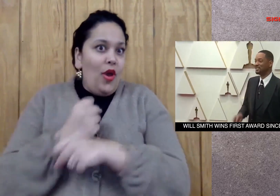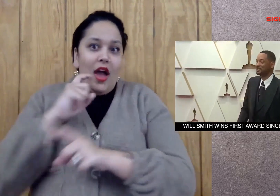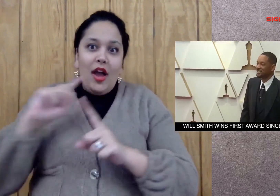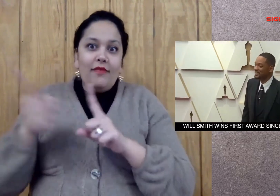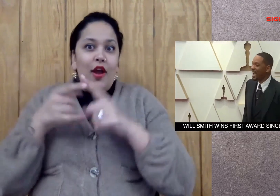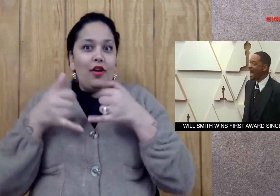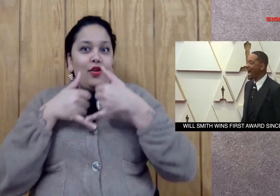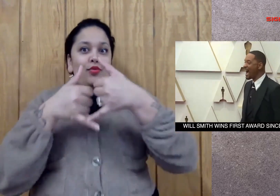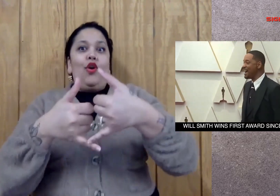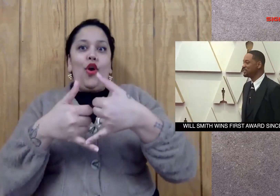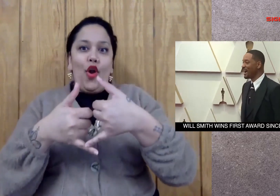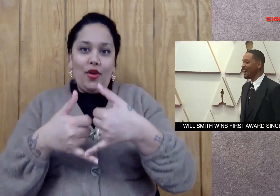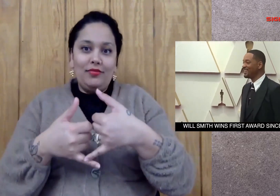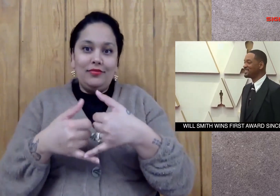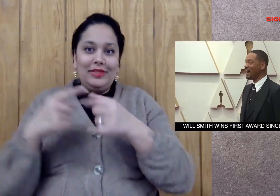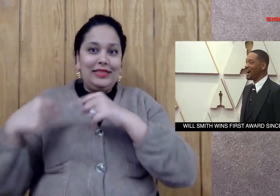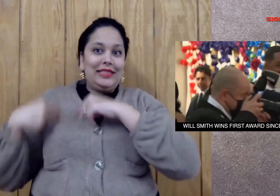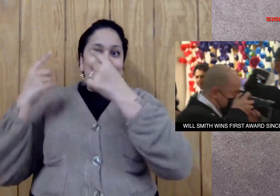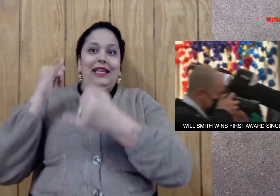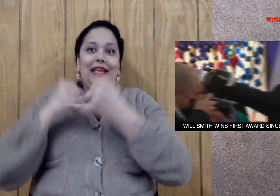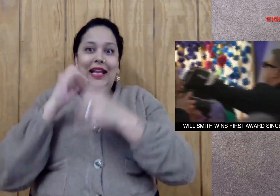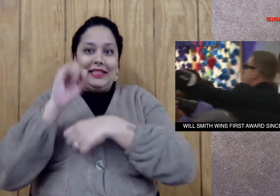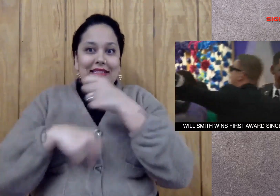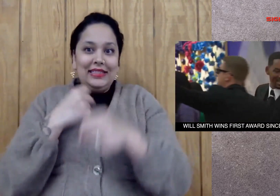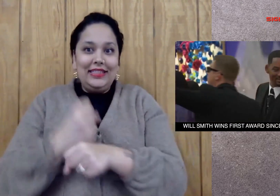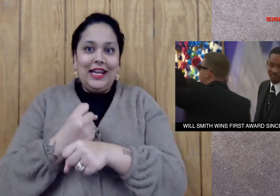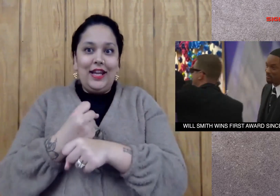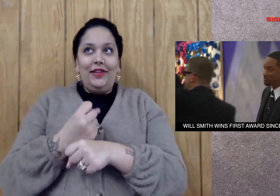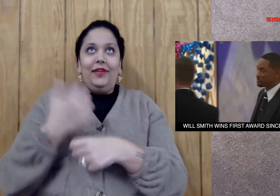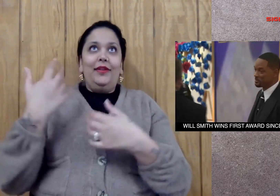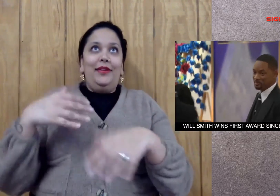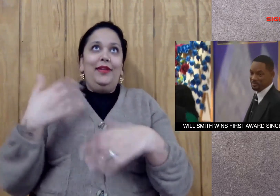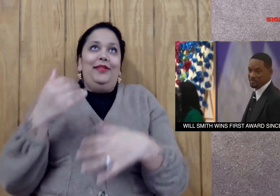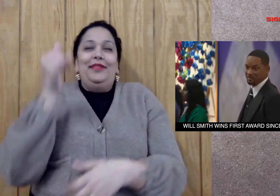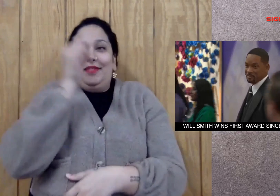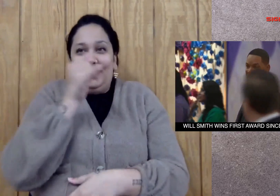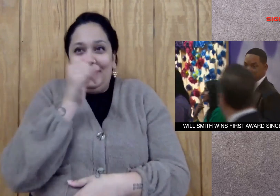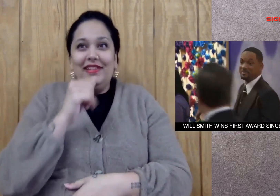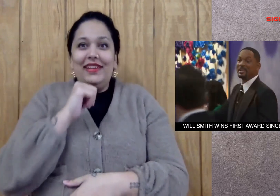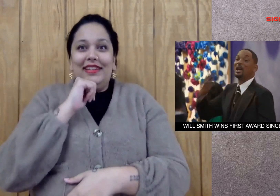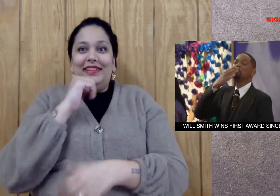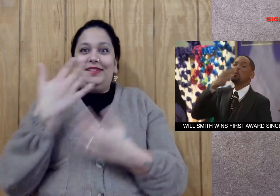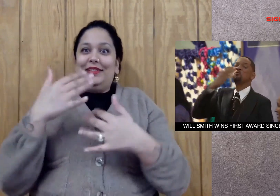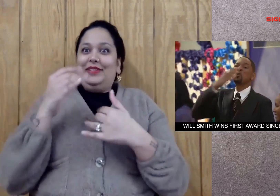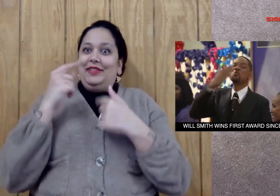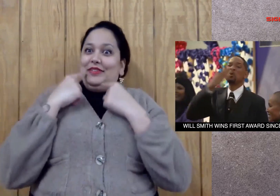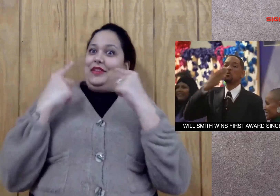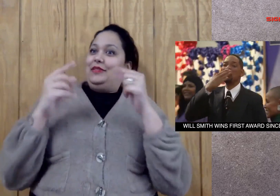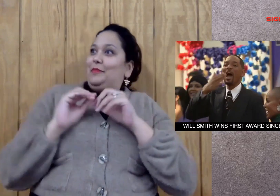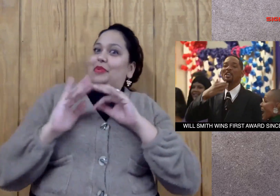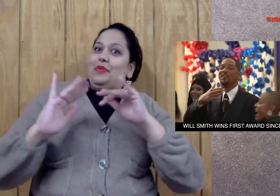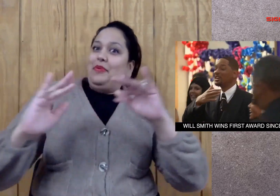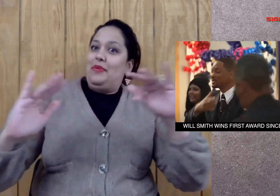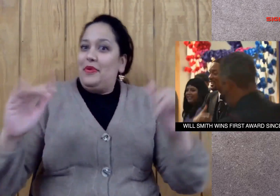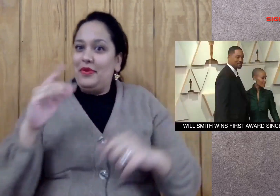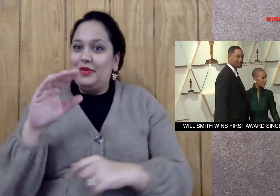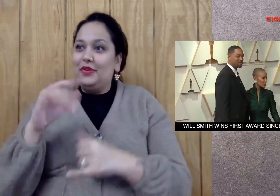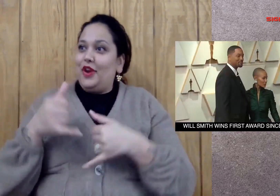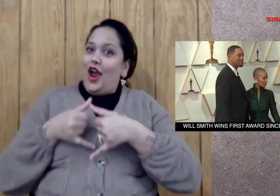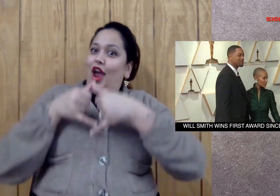Actor Will Smith has won his first award since last year's Infamous Oscar slap.